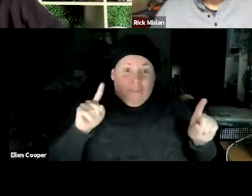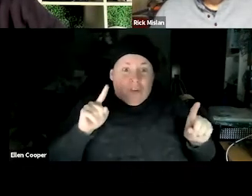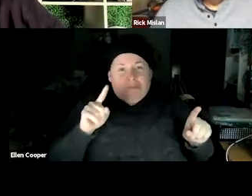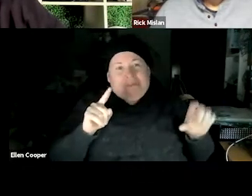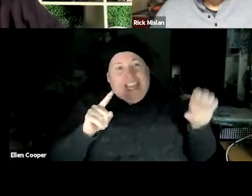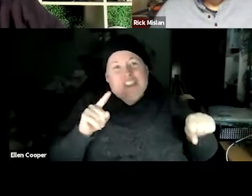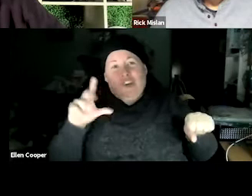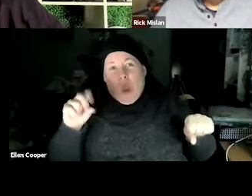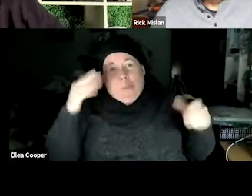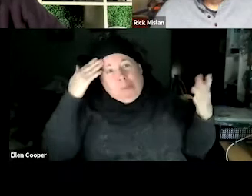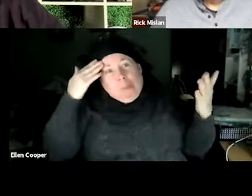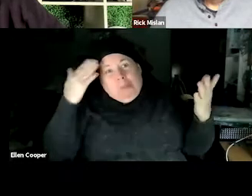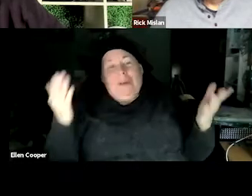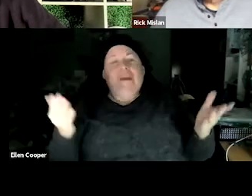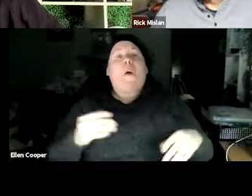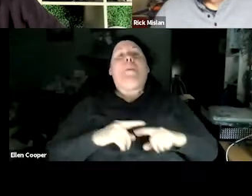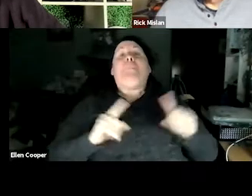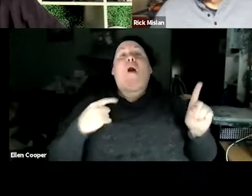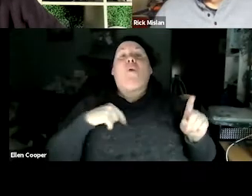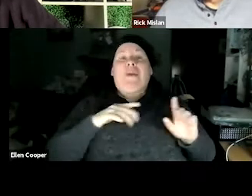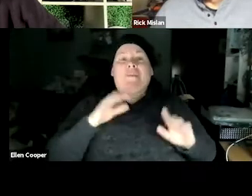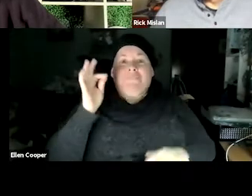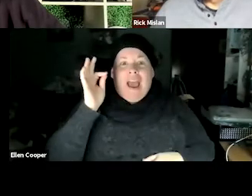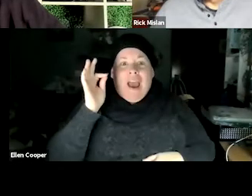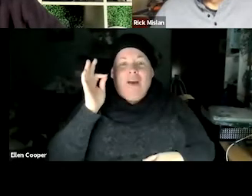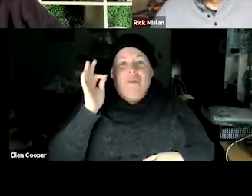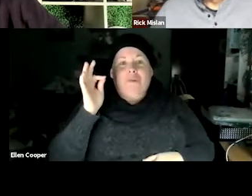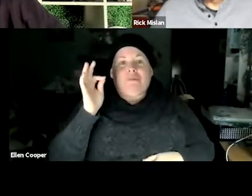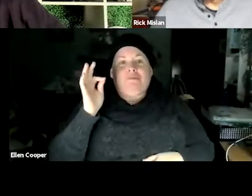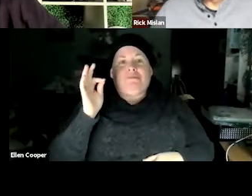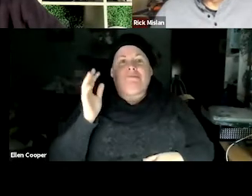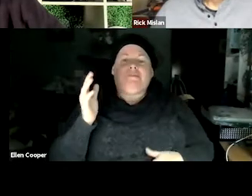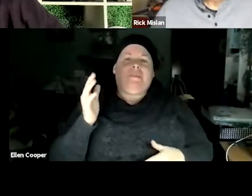CalebBarlow: What we found was in a you know a lot of this comes down to gaming theory.